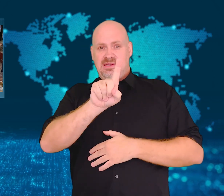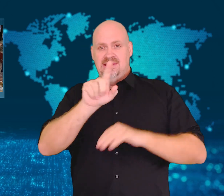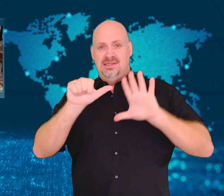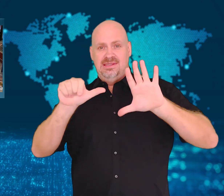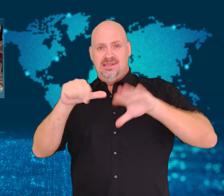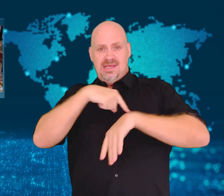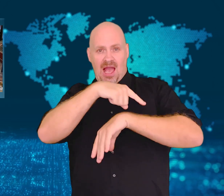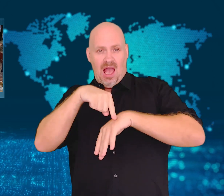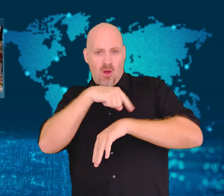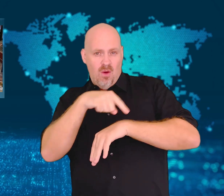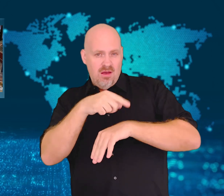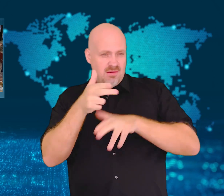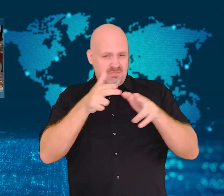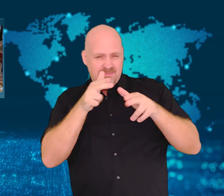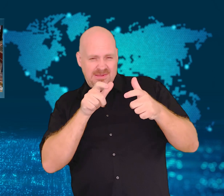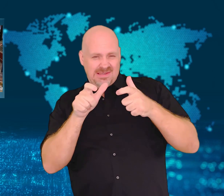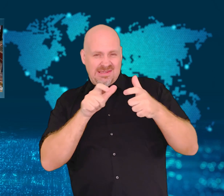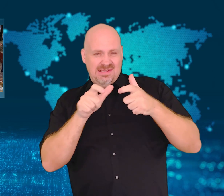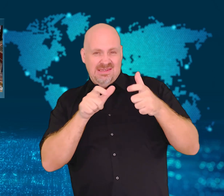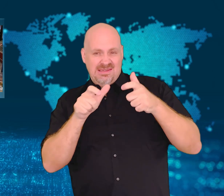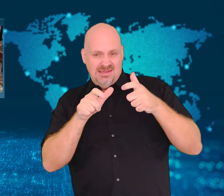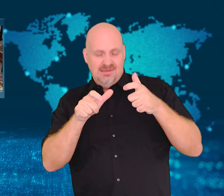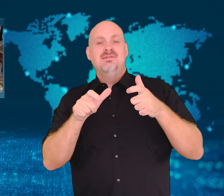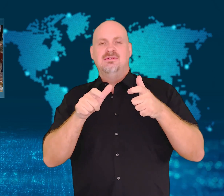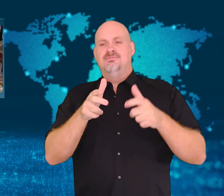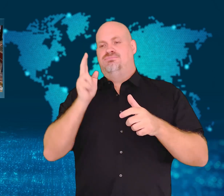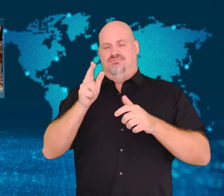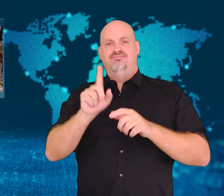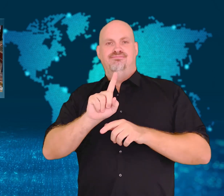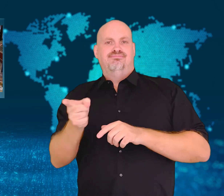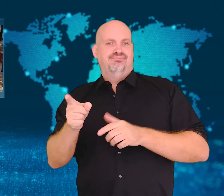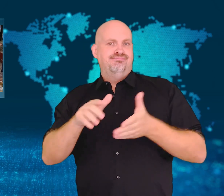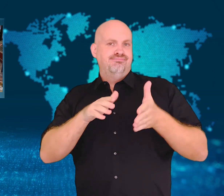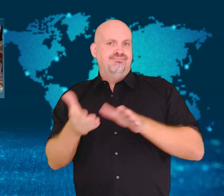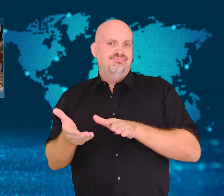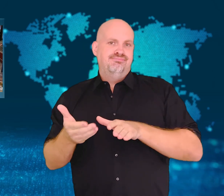about 16 hours before he was killed.